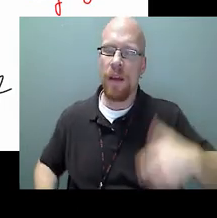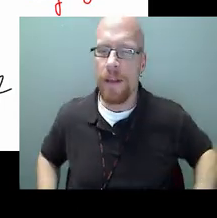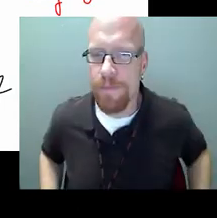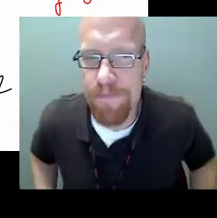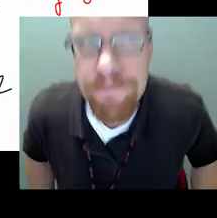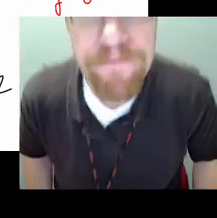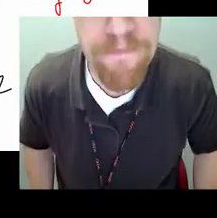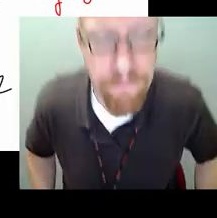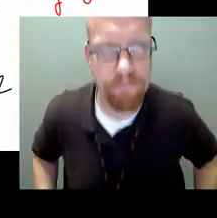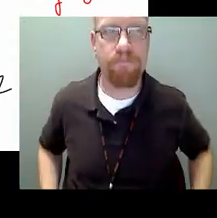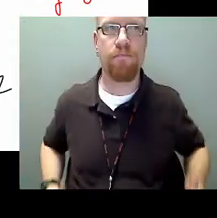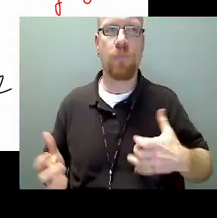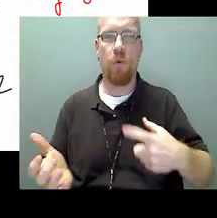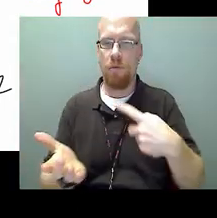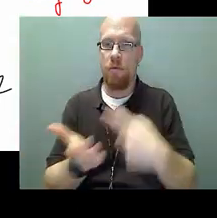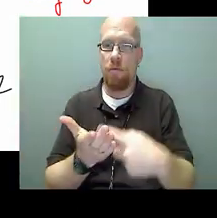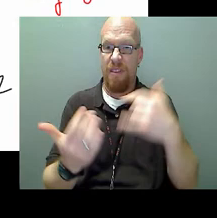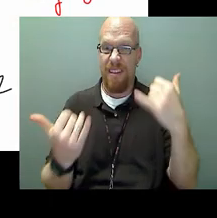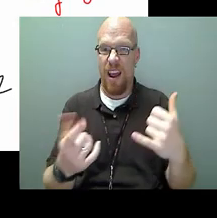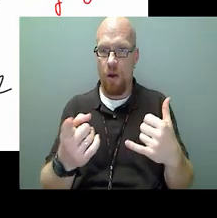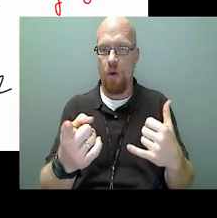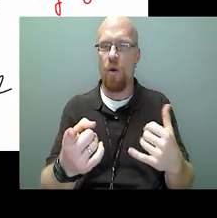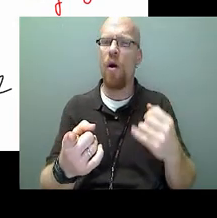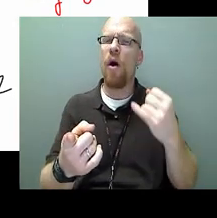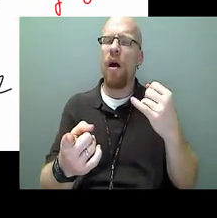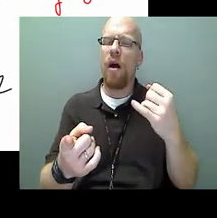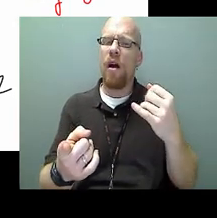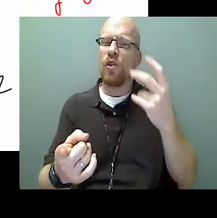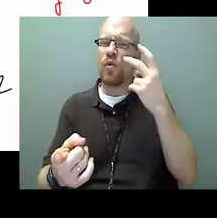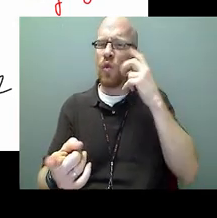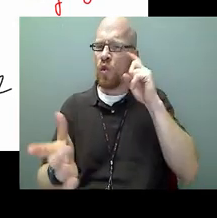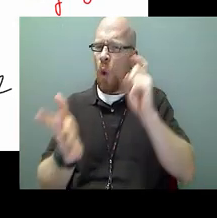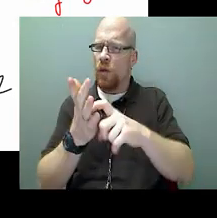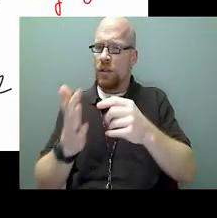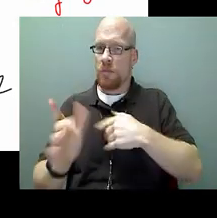And we would check it by distributing the 4xy